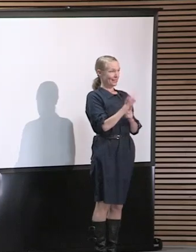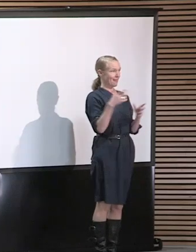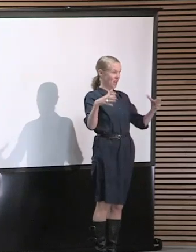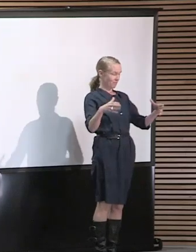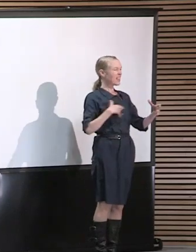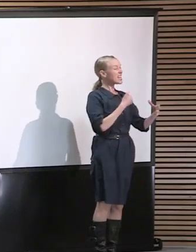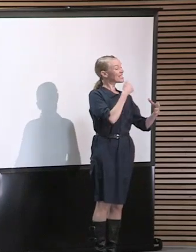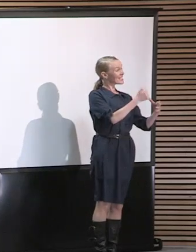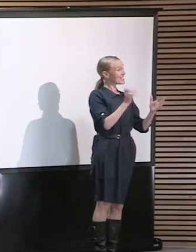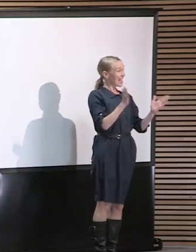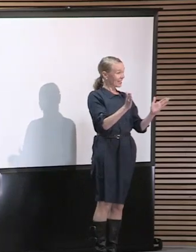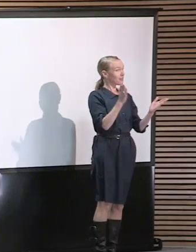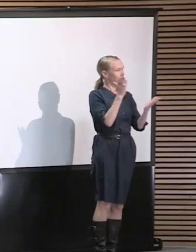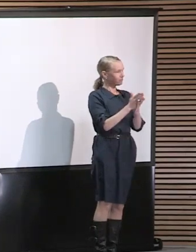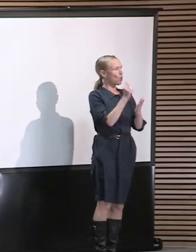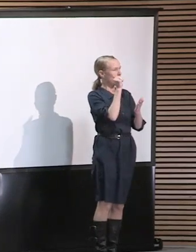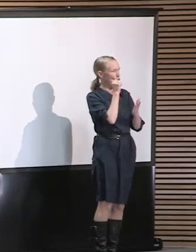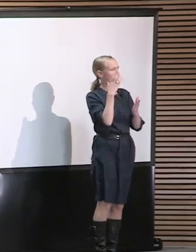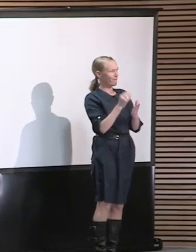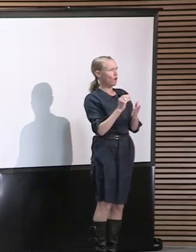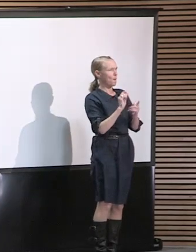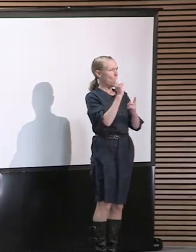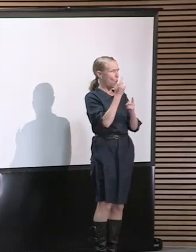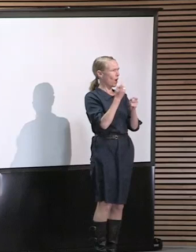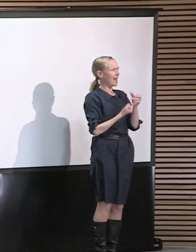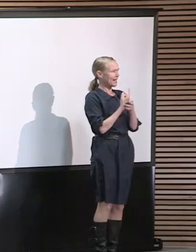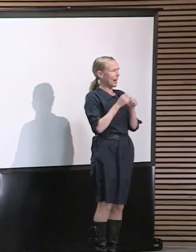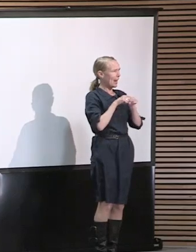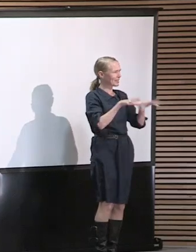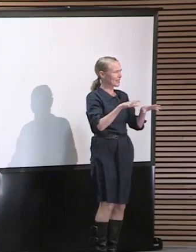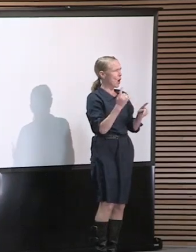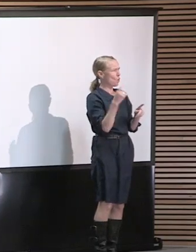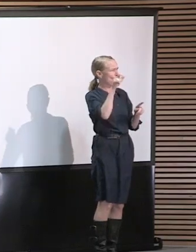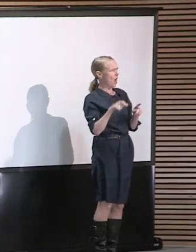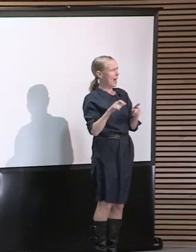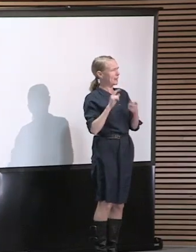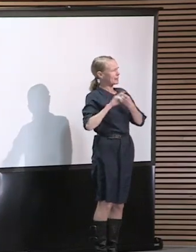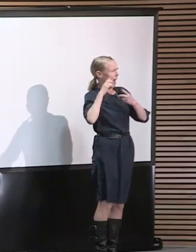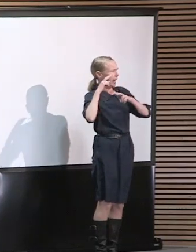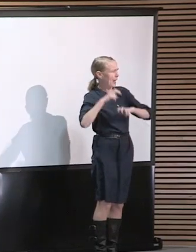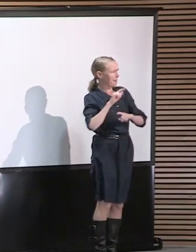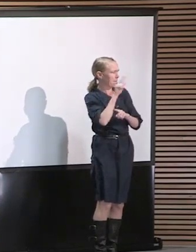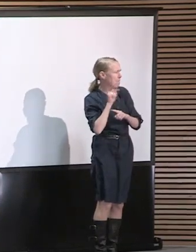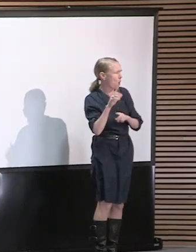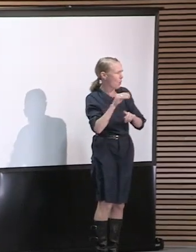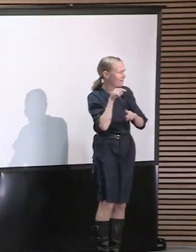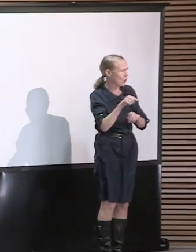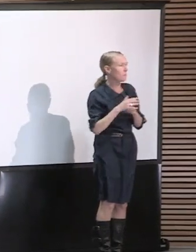already linked to previous cases in this cluster that we have in the community, and one